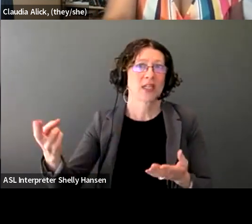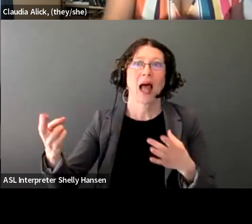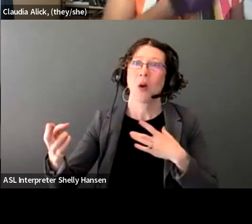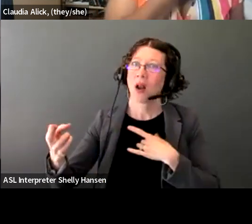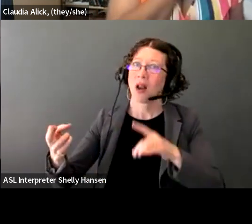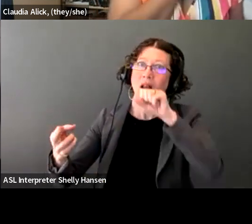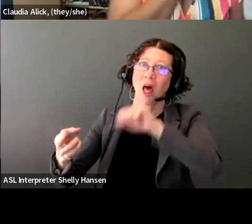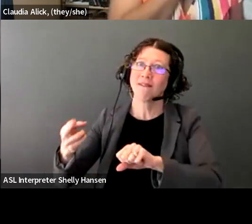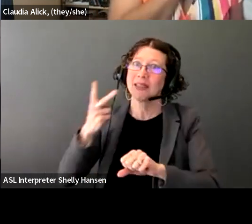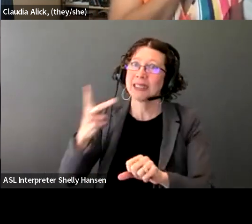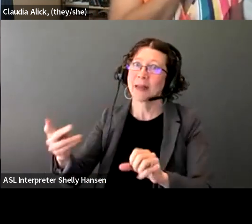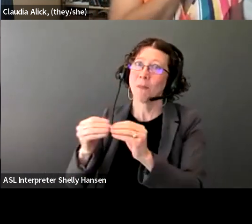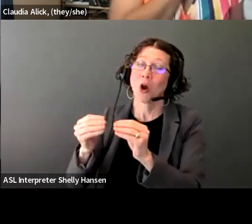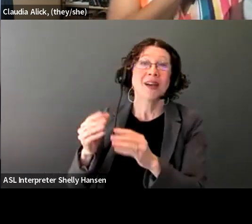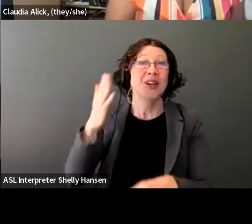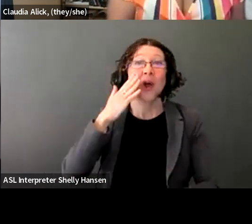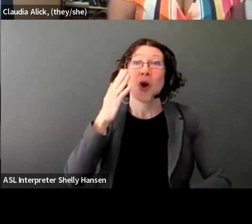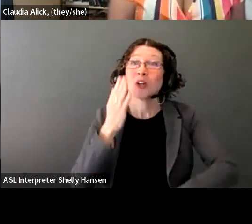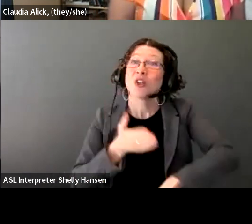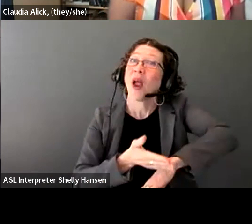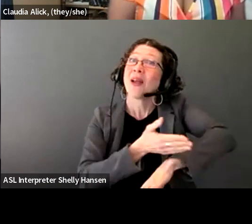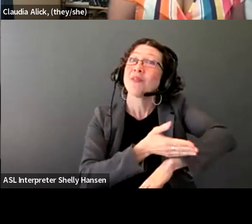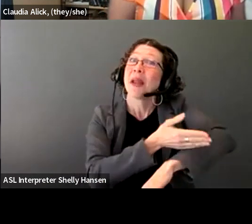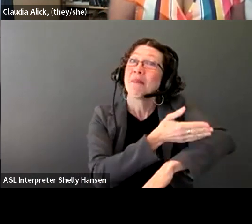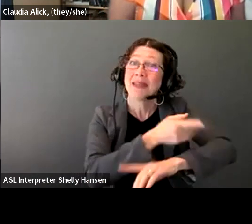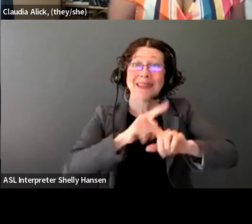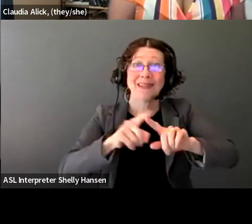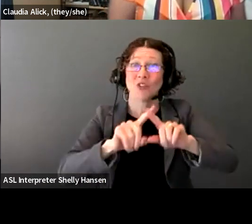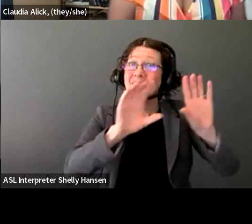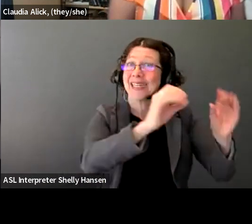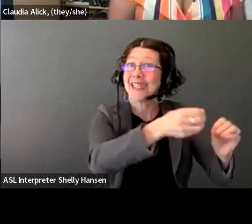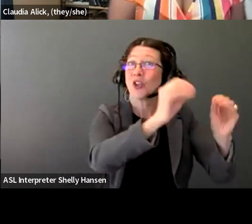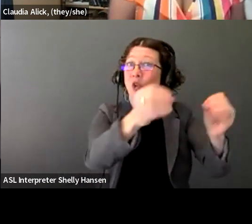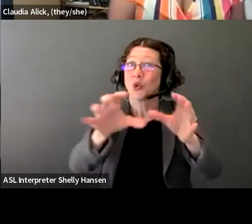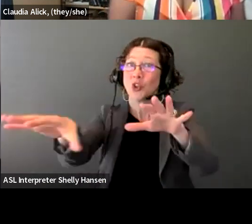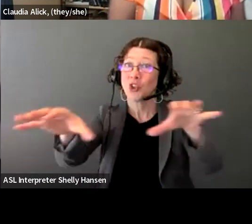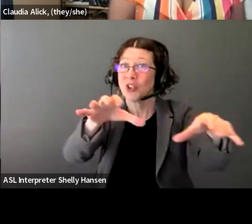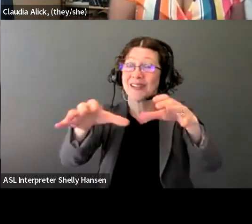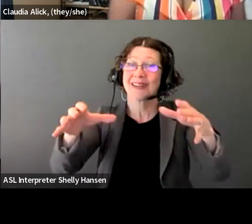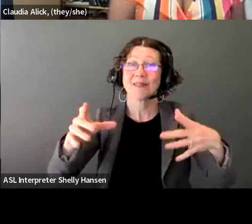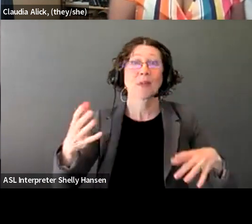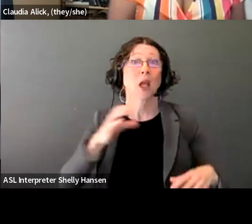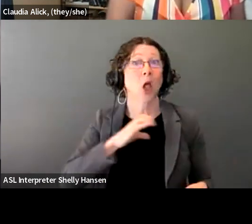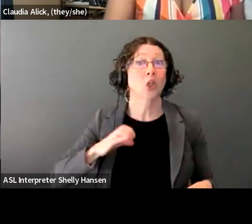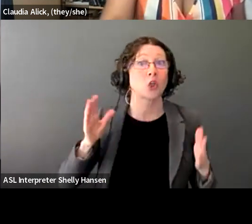You know, strides are being made in institutions, cultural ambassador work from the US department